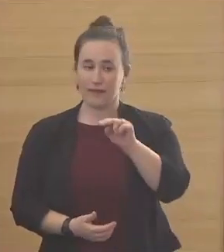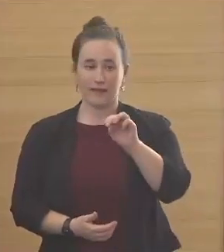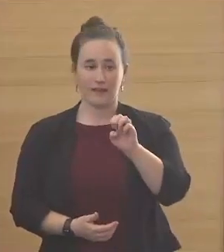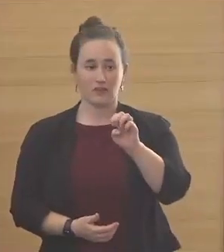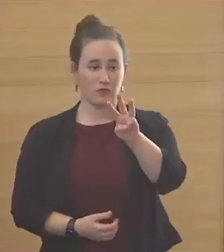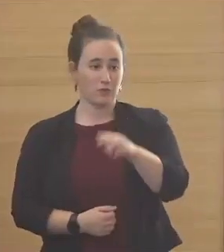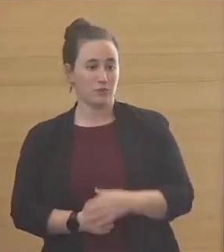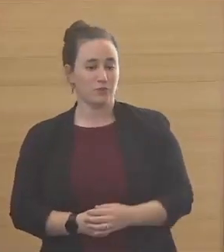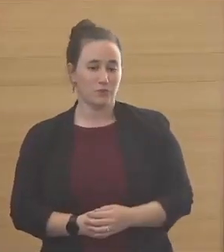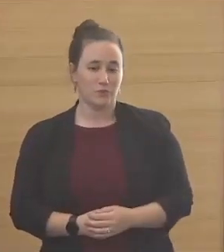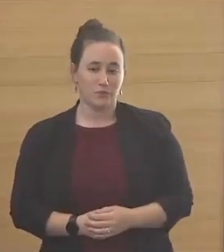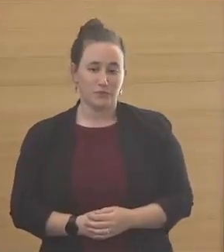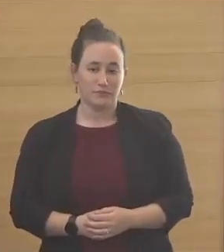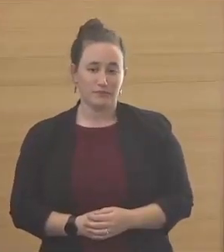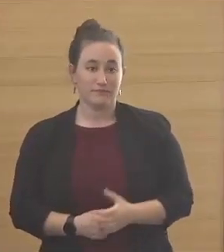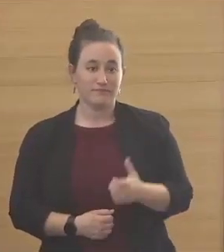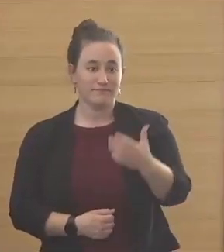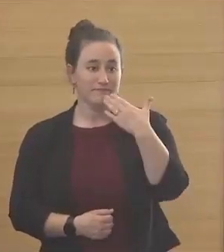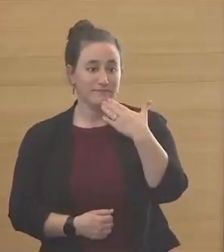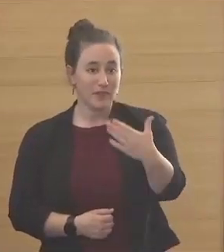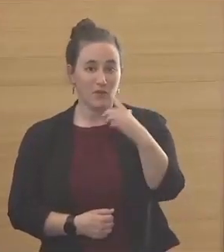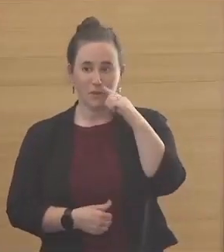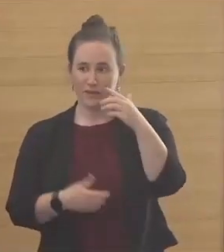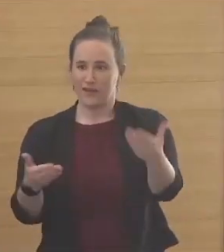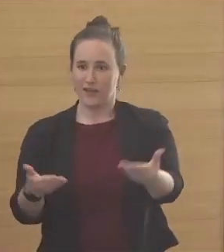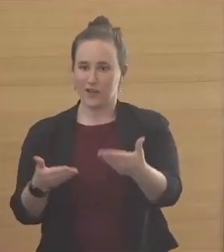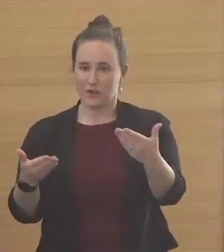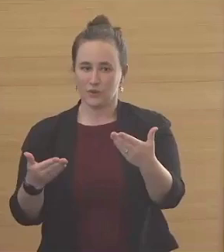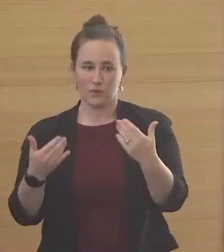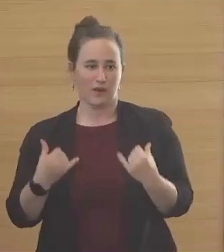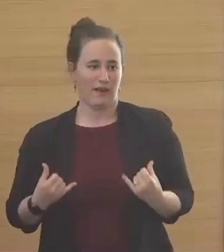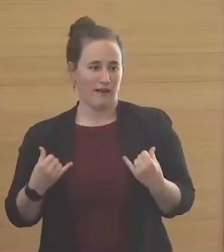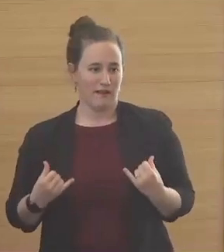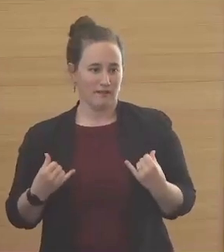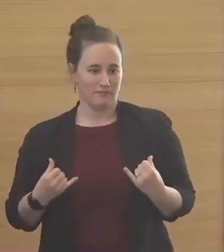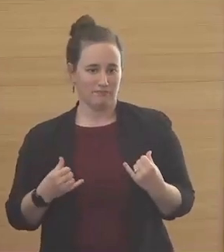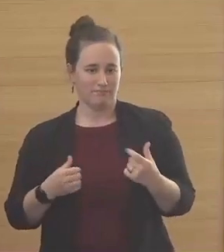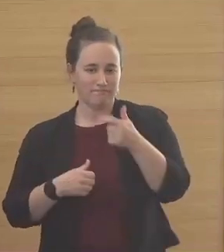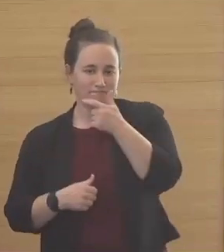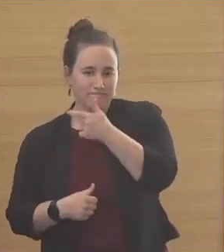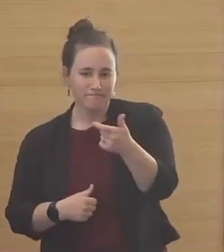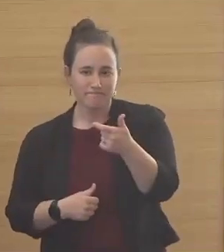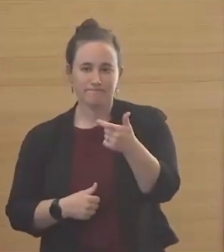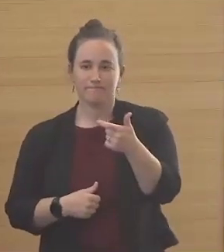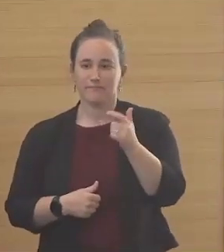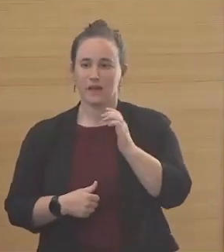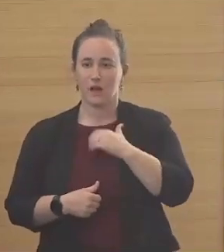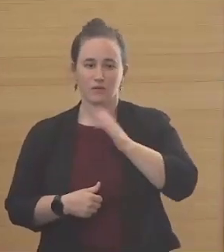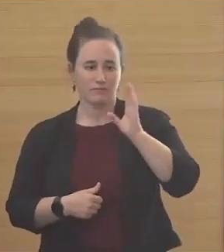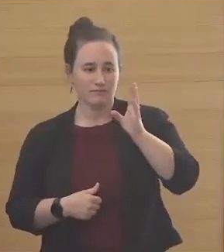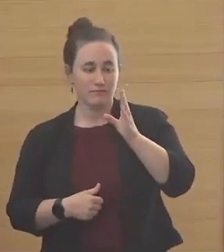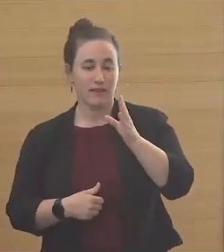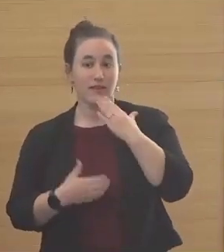Thank you Thank you for being here to the presentation I look forward to this opportunity. Thank you.